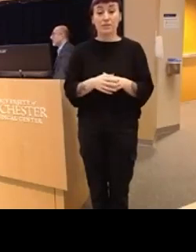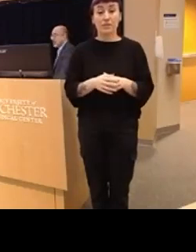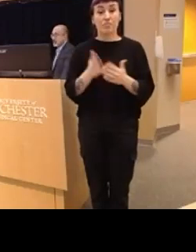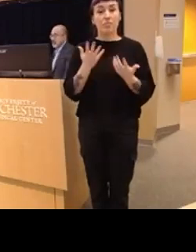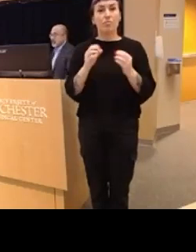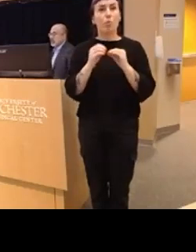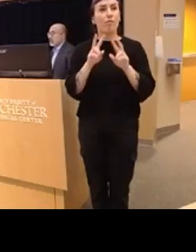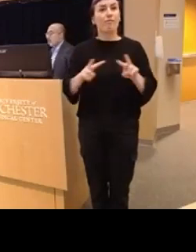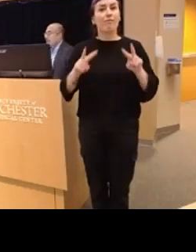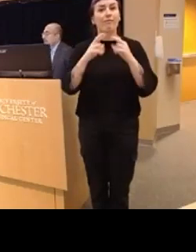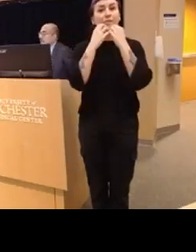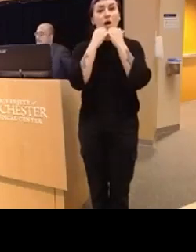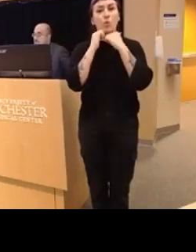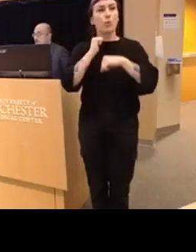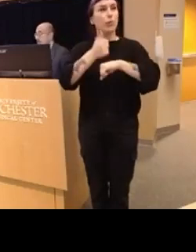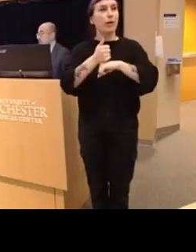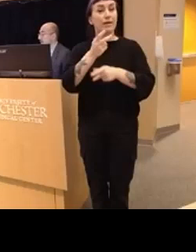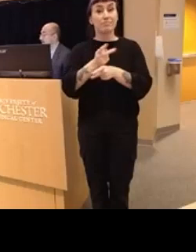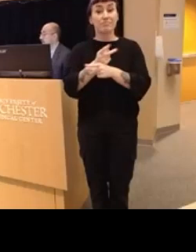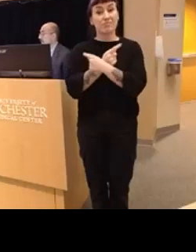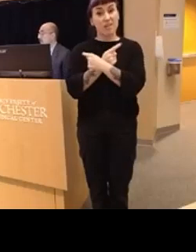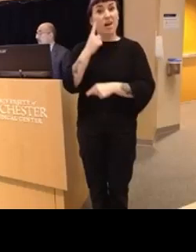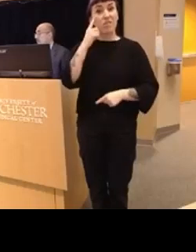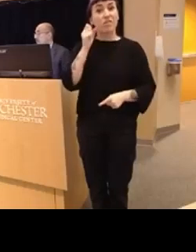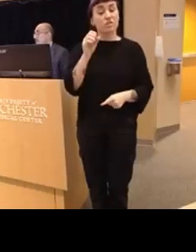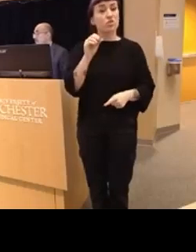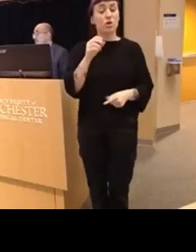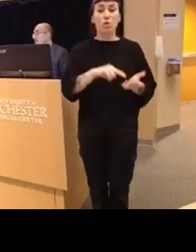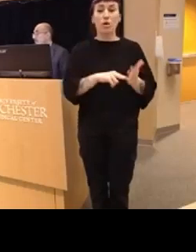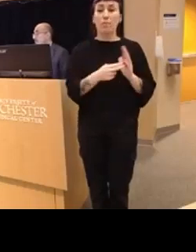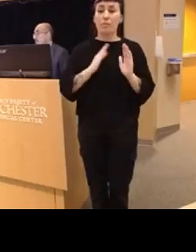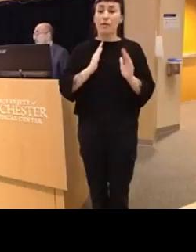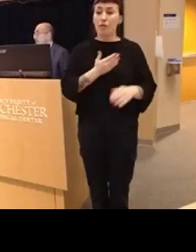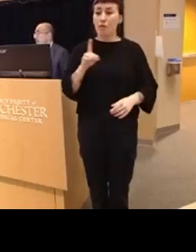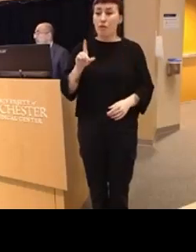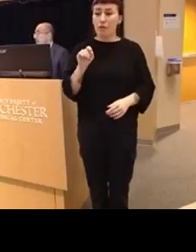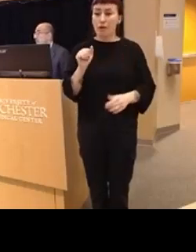care kind of thing yeah I I think so I mean our data you know shows that um with the multimodal